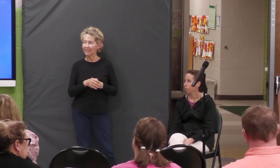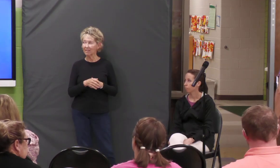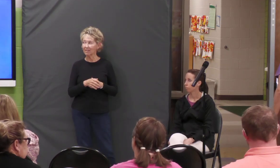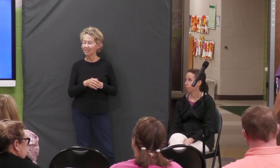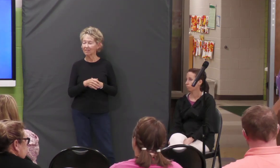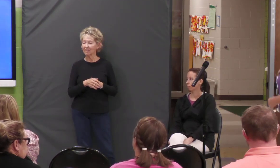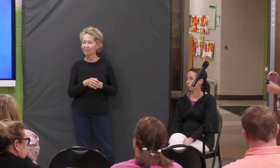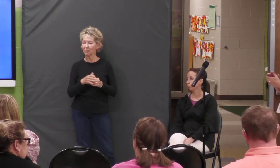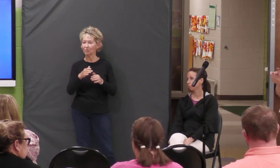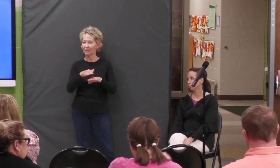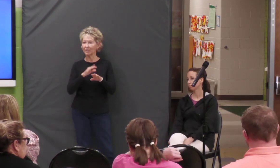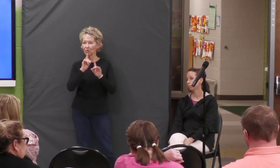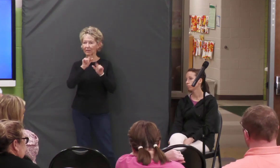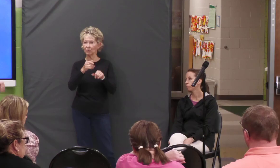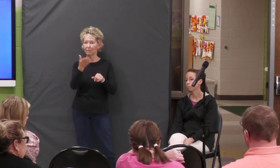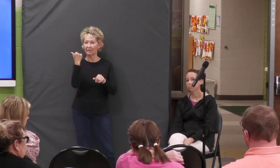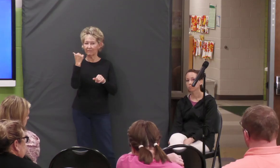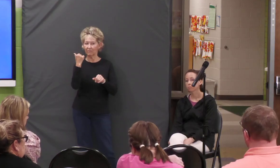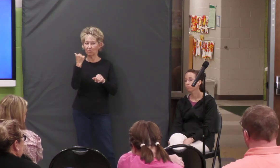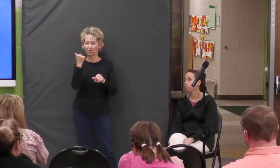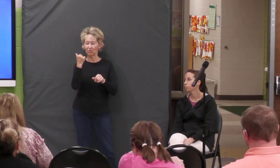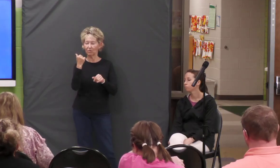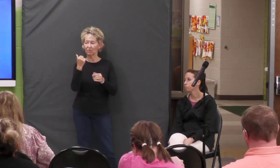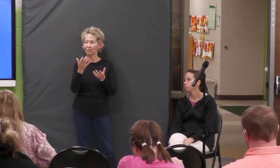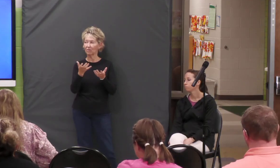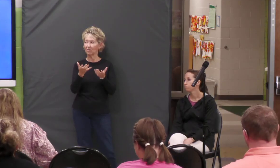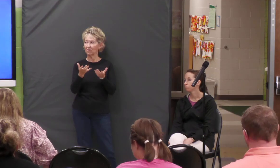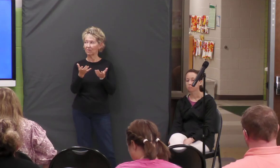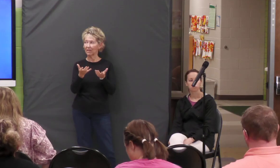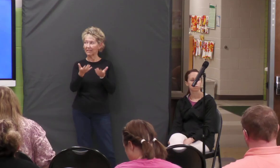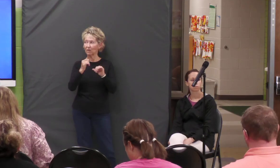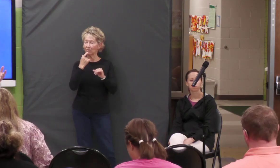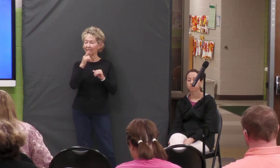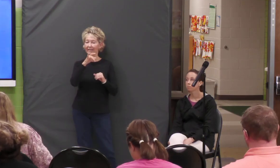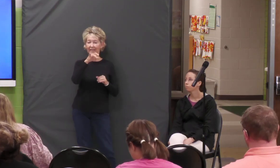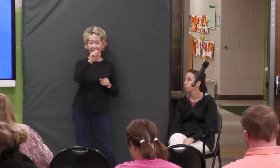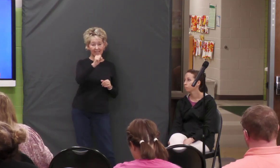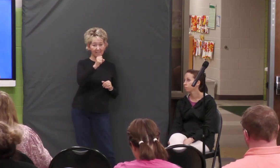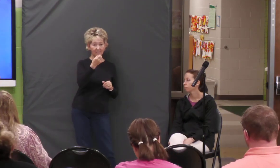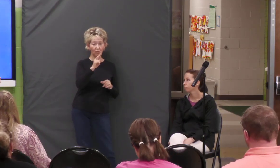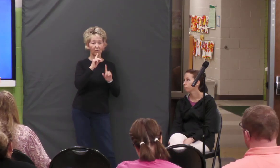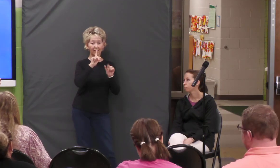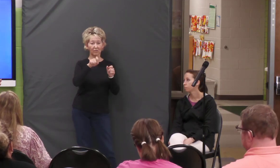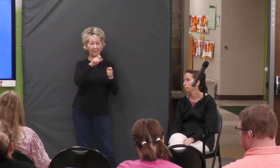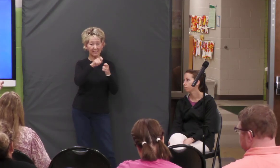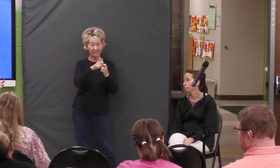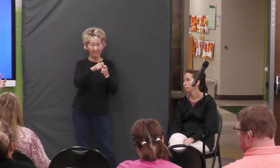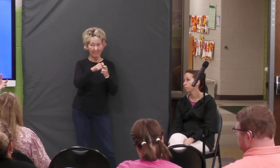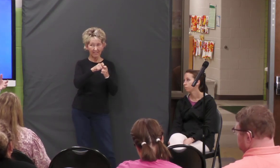answer it's because I don't ever want to say yes or give an answer on something and then